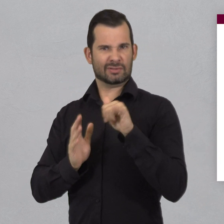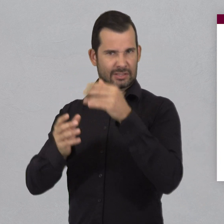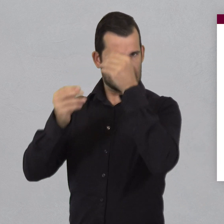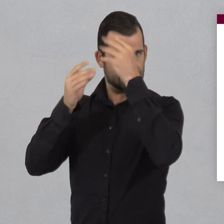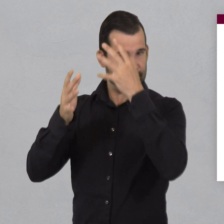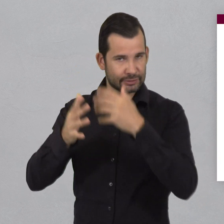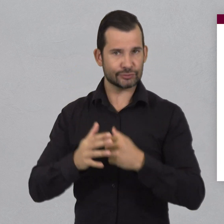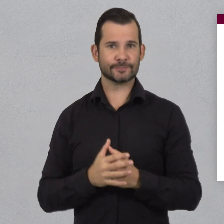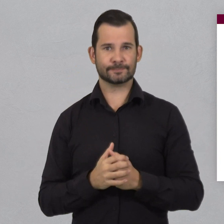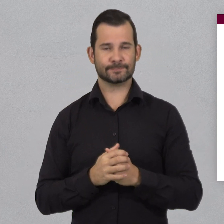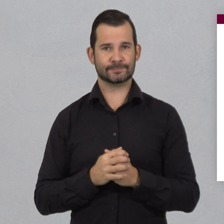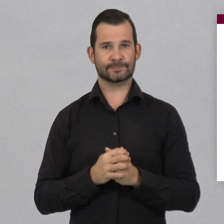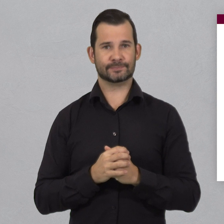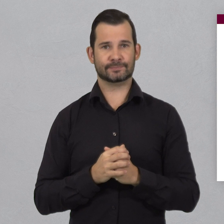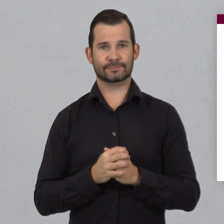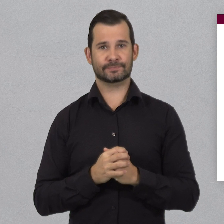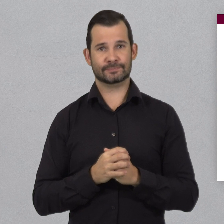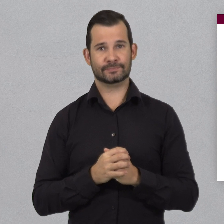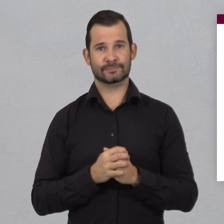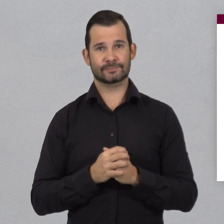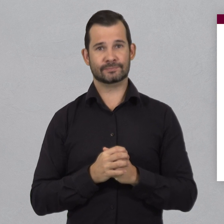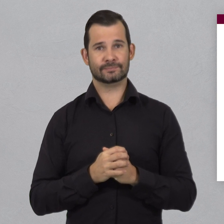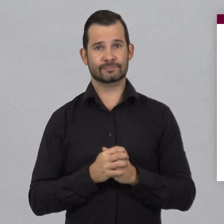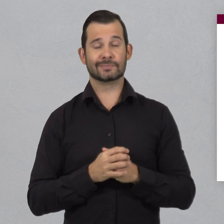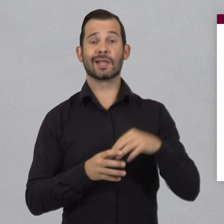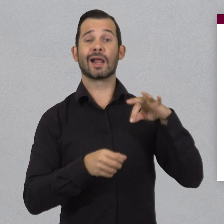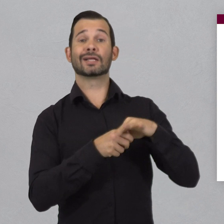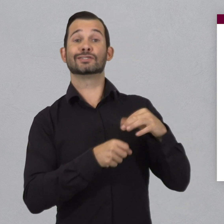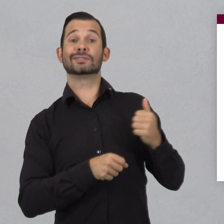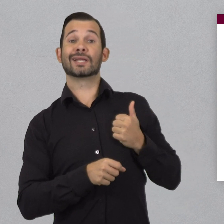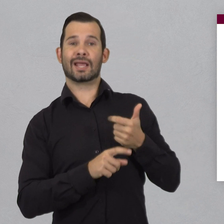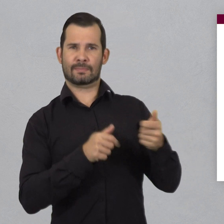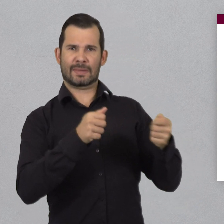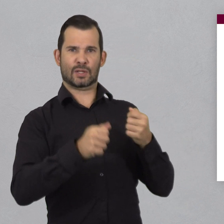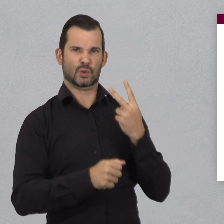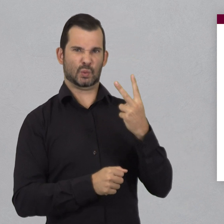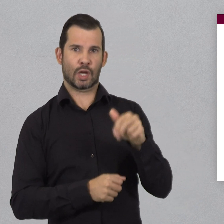the integrity of this information. Elections Canada manages two